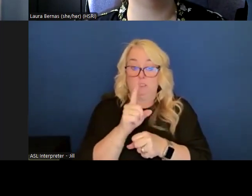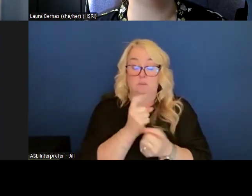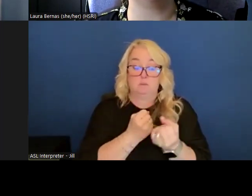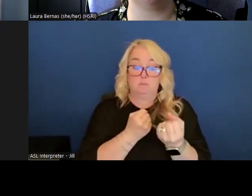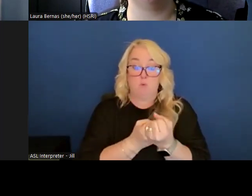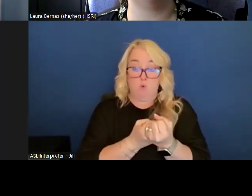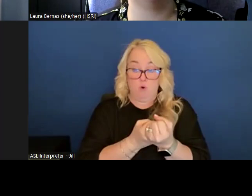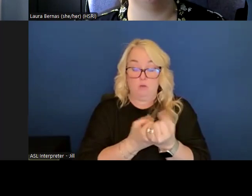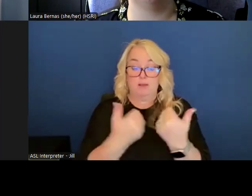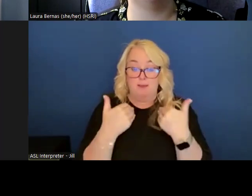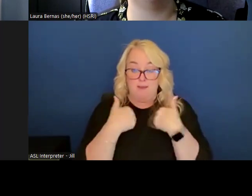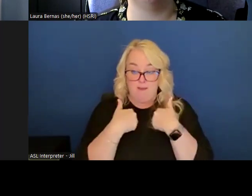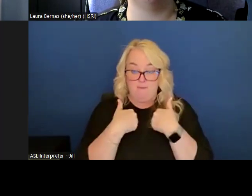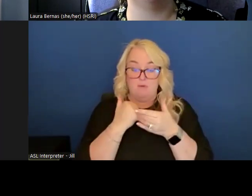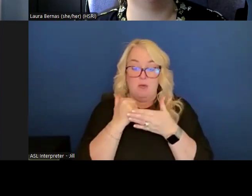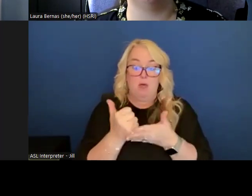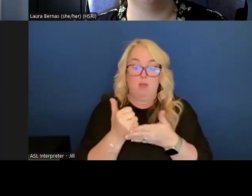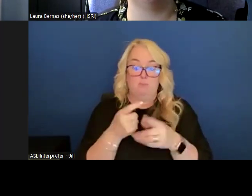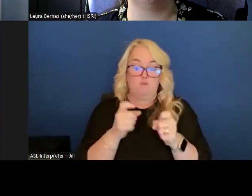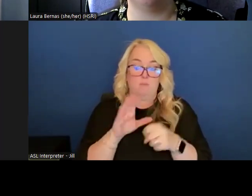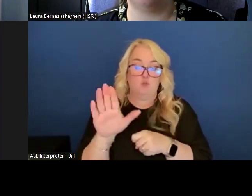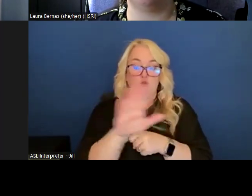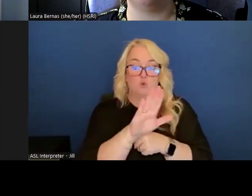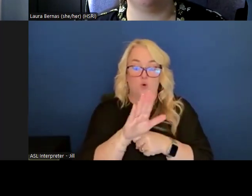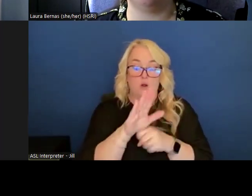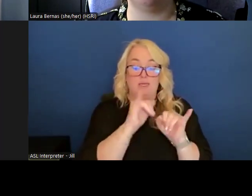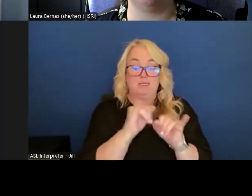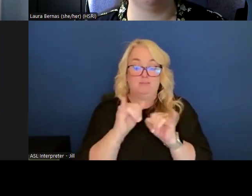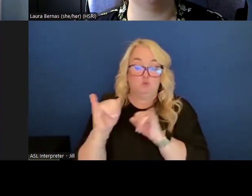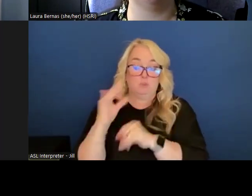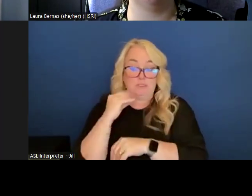the insight of your individual experiences. I can speak from